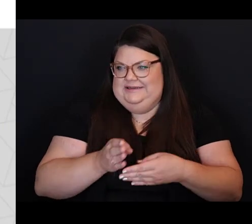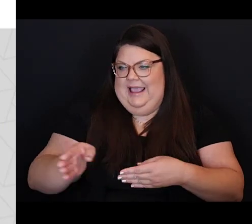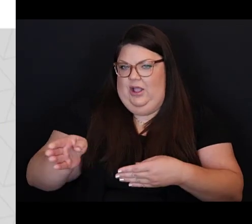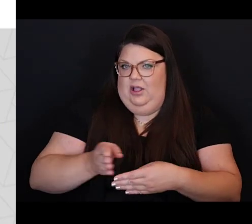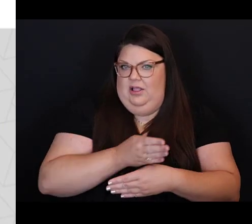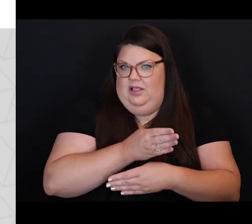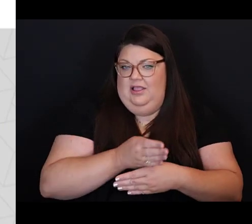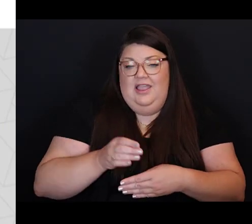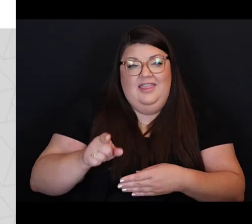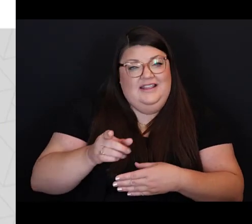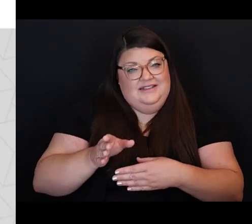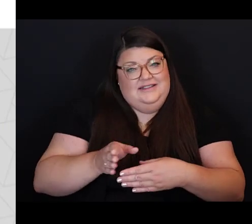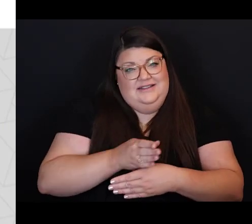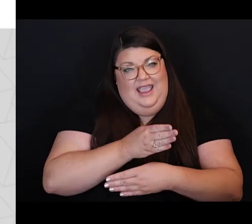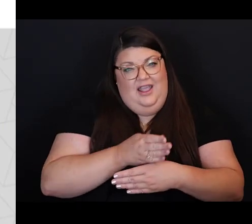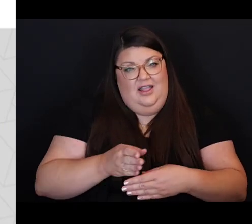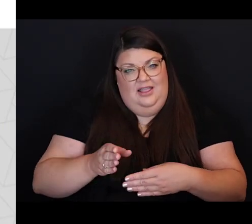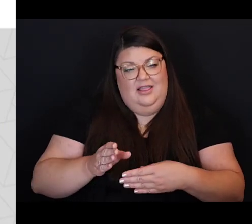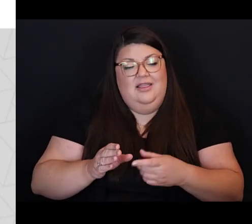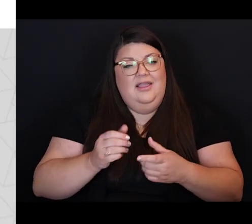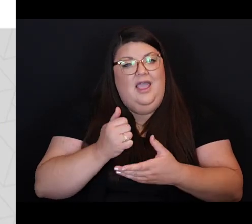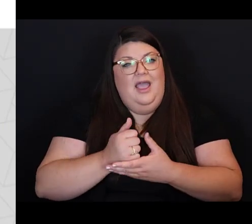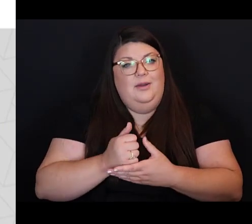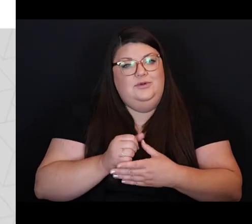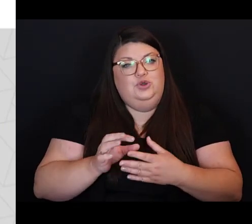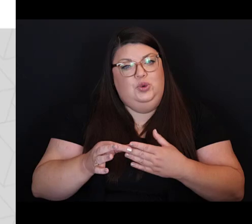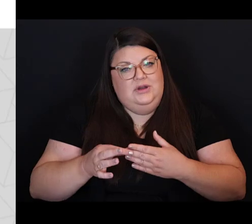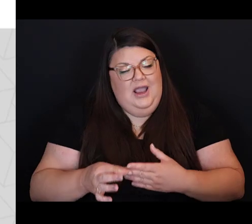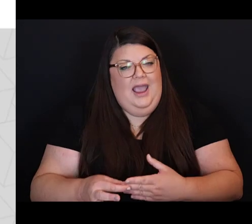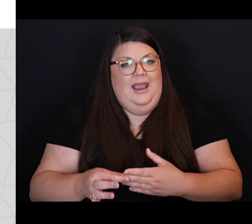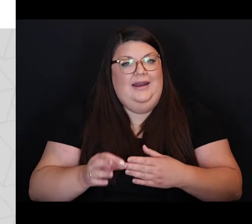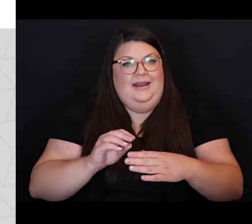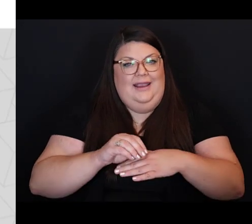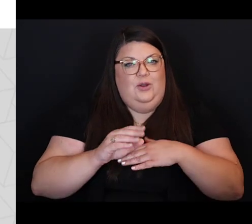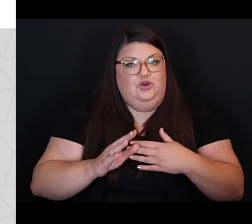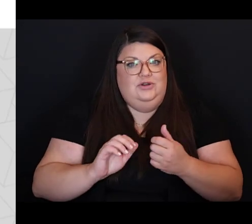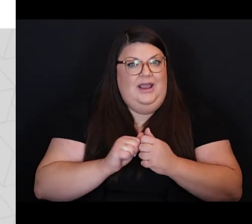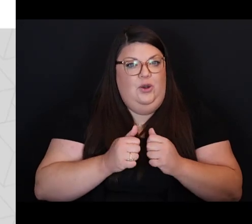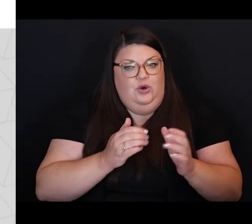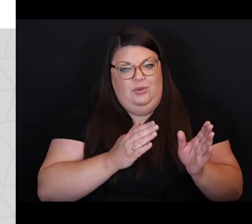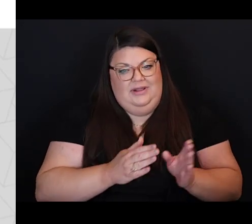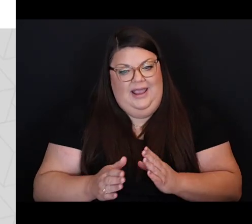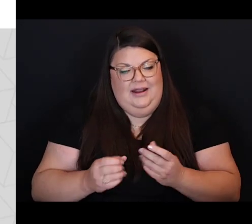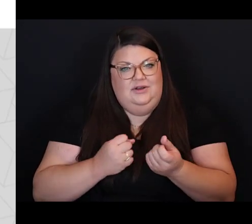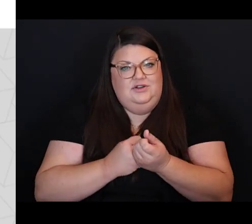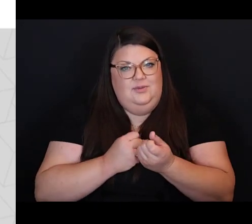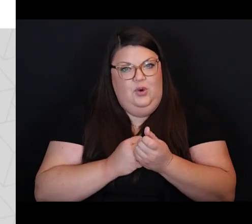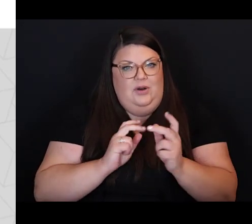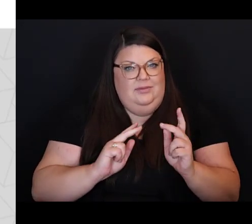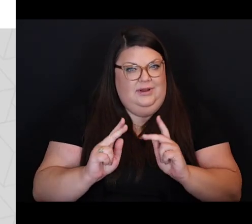the field. It's used to guide counselors and how to plan and support someone around